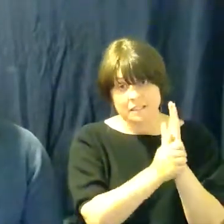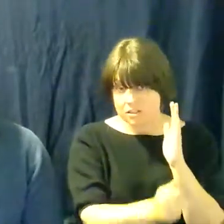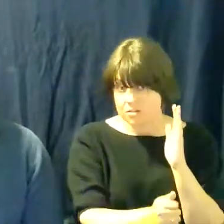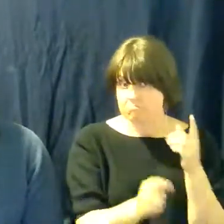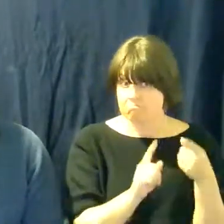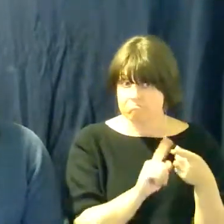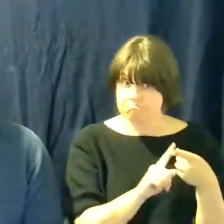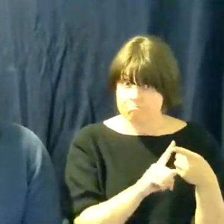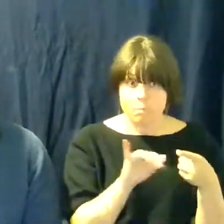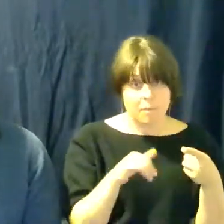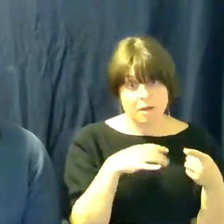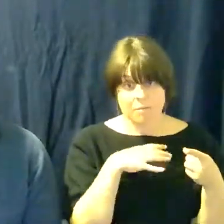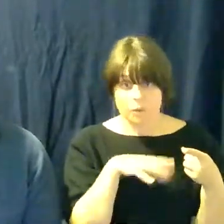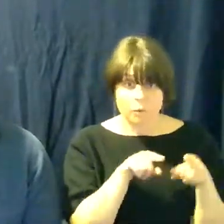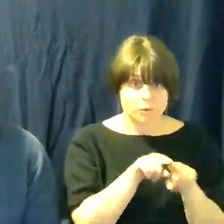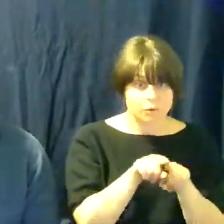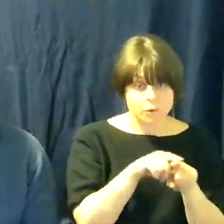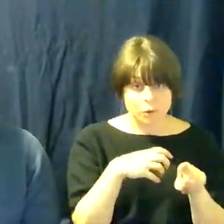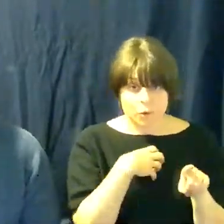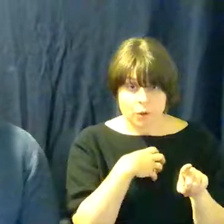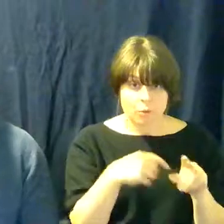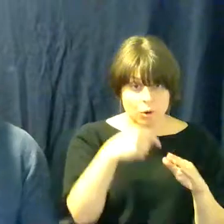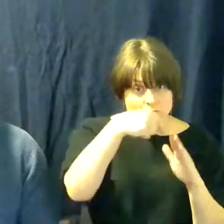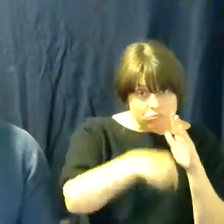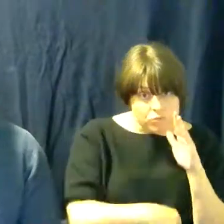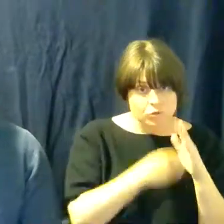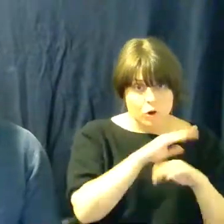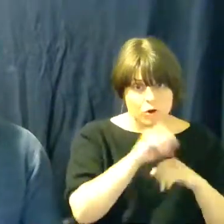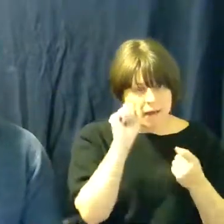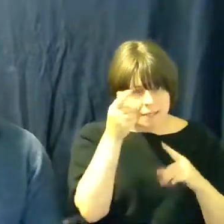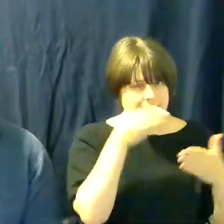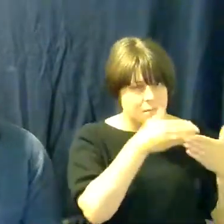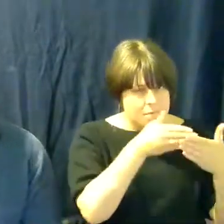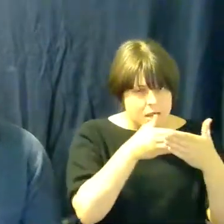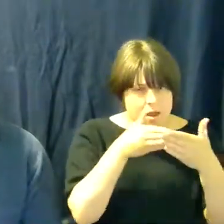of the goals you might want to set up